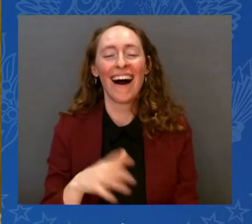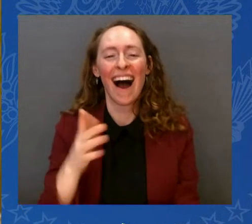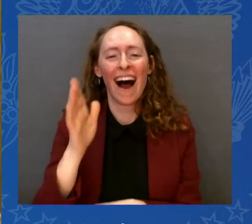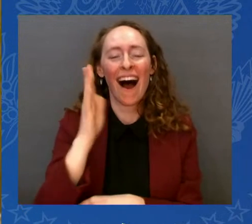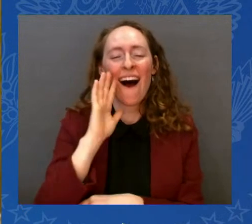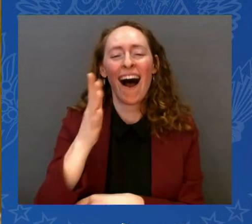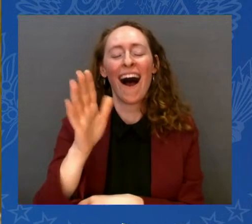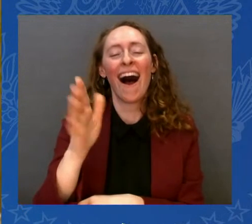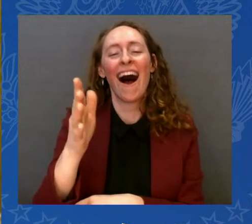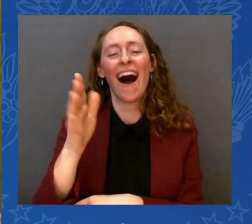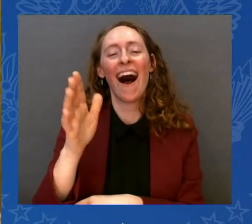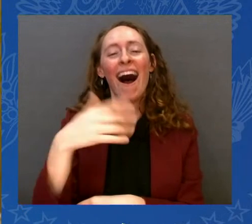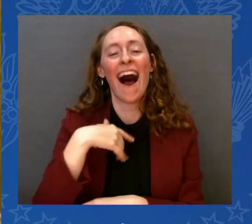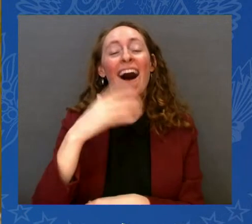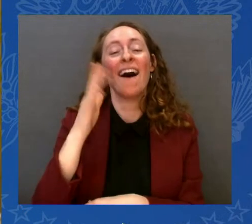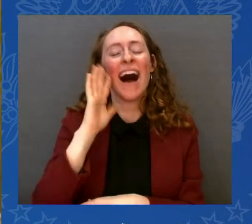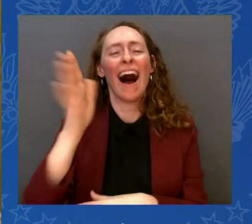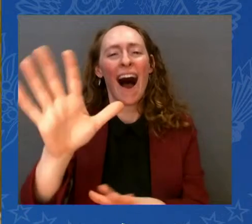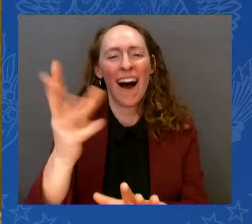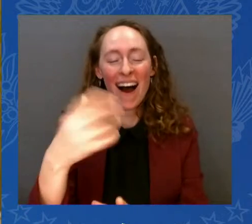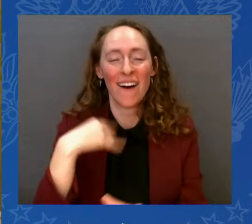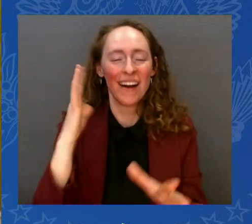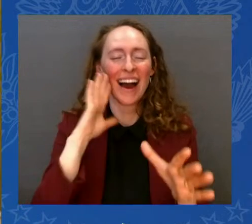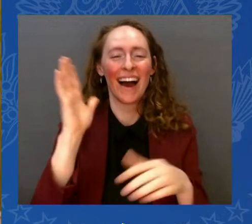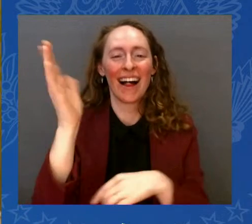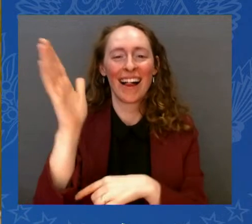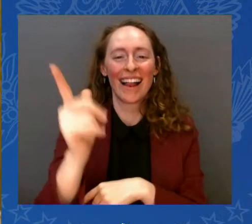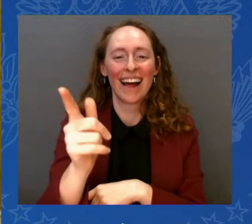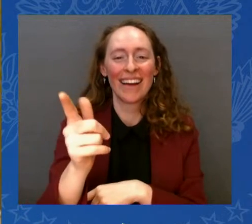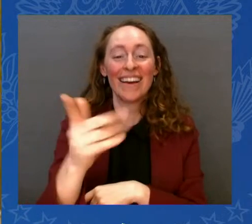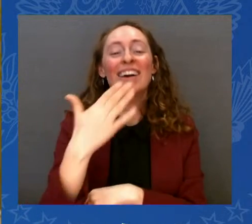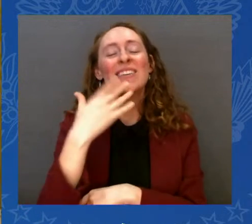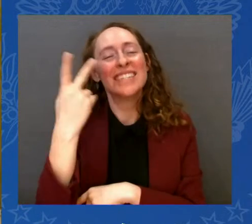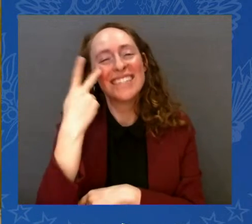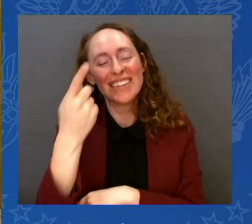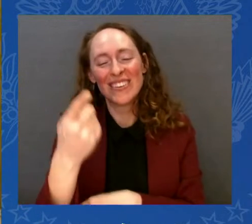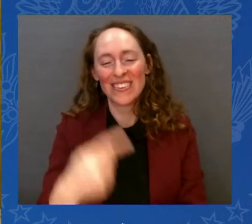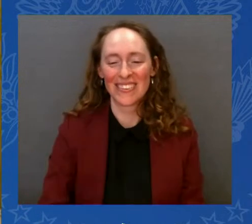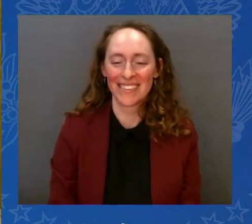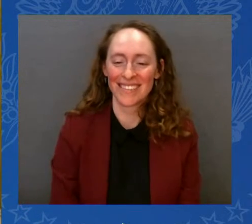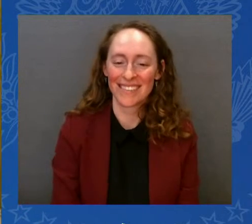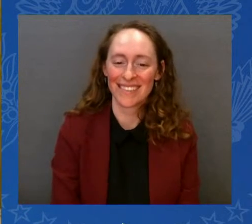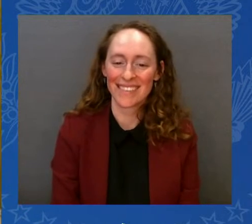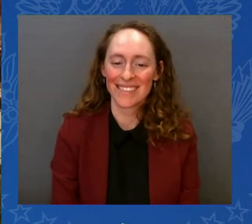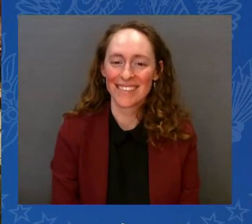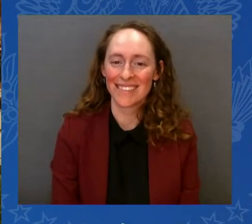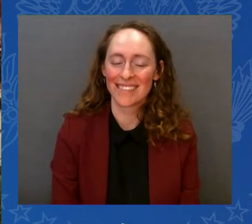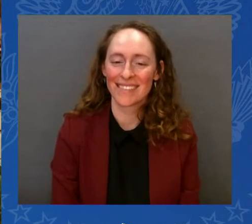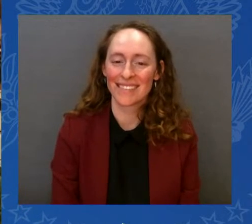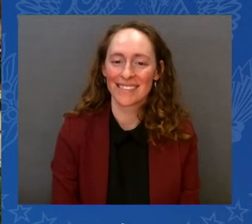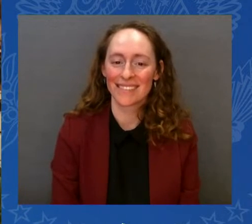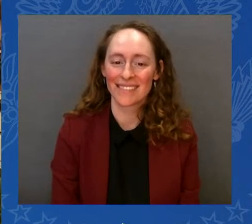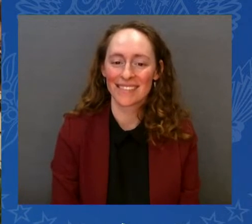Good to see you, Sen- -- Governor Cox. Ms. Rodriguez: Well, thank you so much, Mr. President. And welcome, Governors, to the White House again this year.